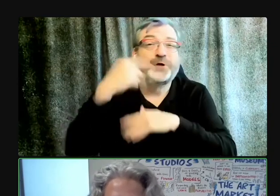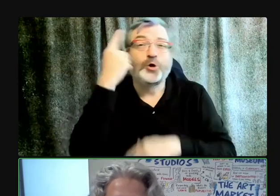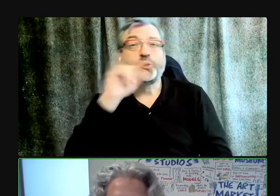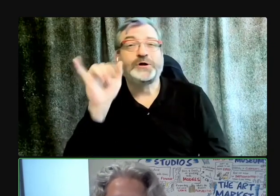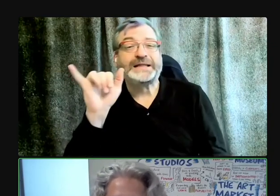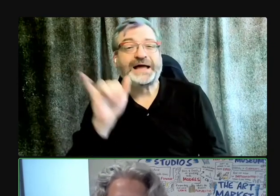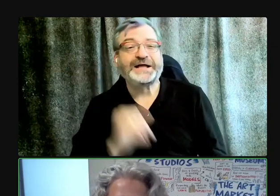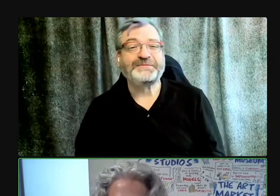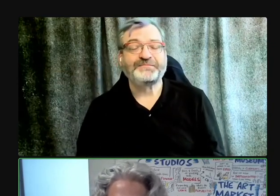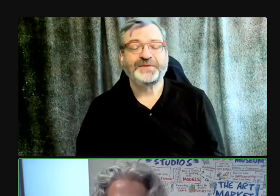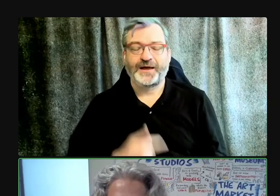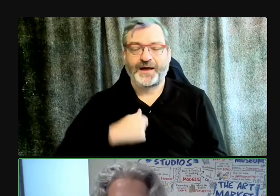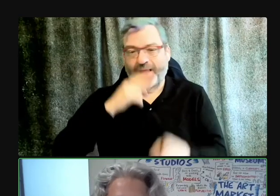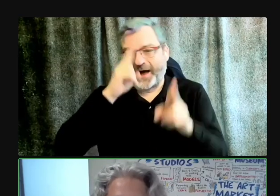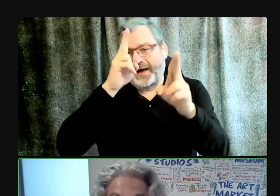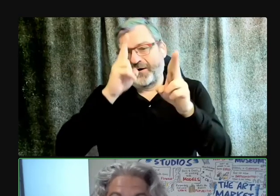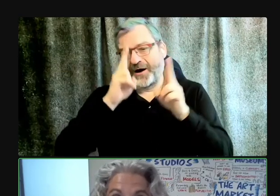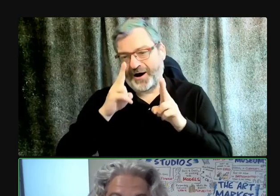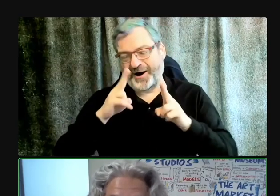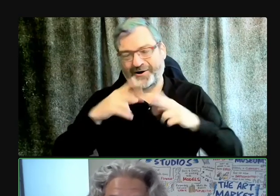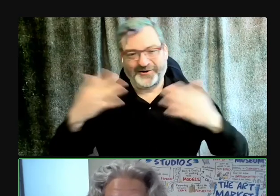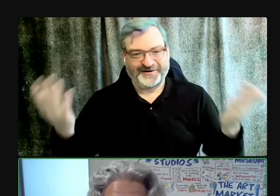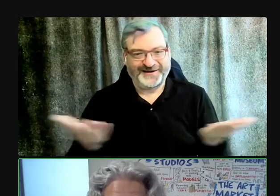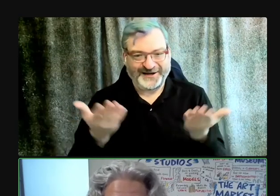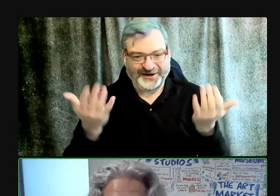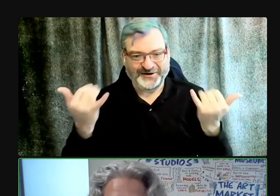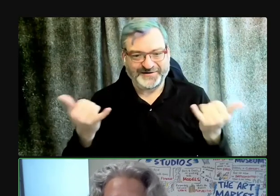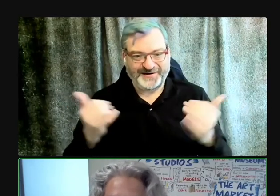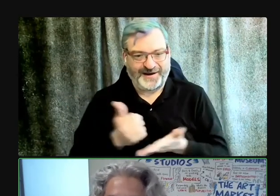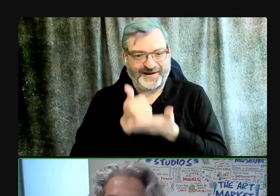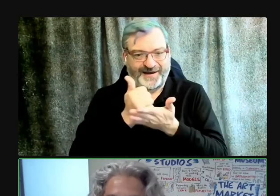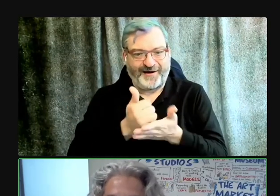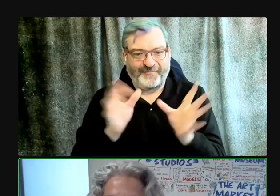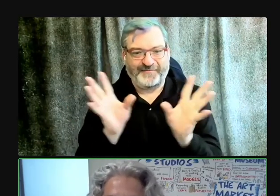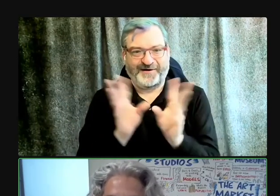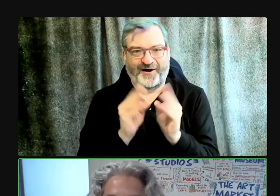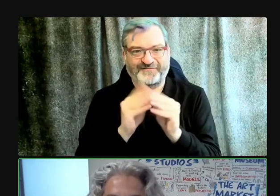conversation happen today and to learn as much as possible from my peers.